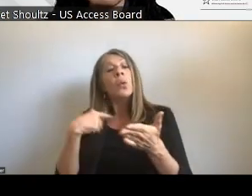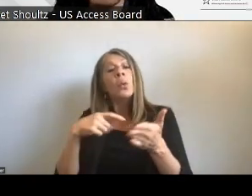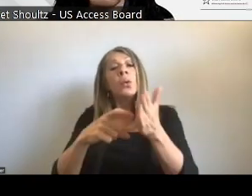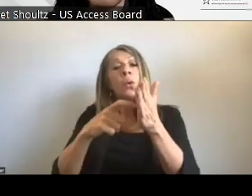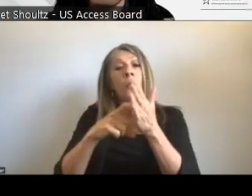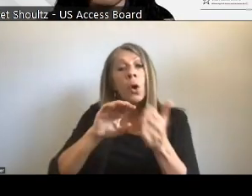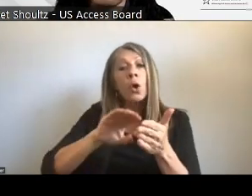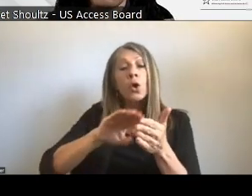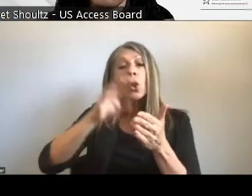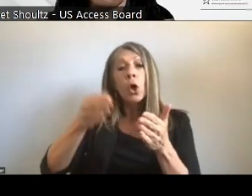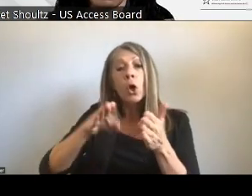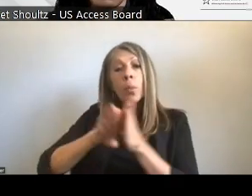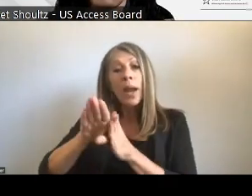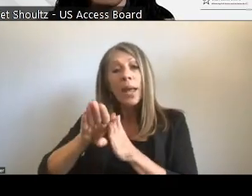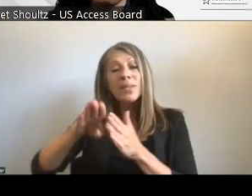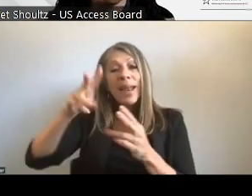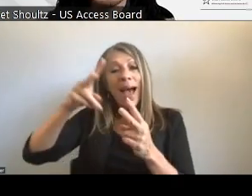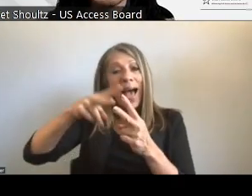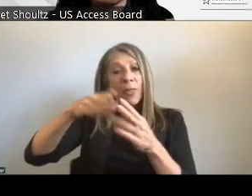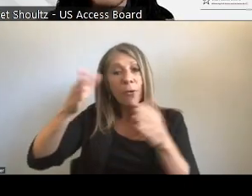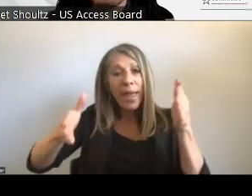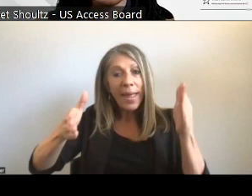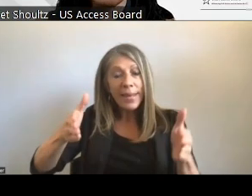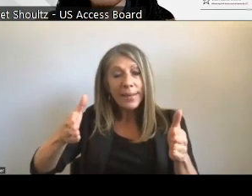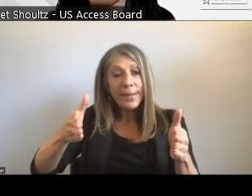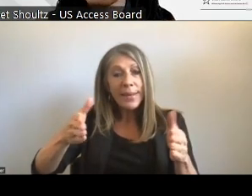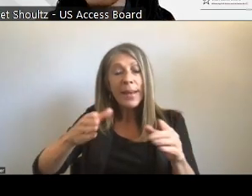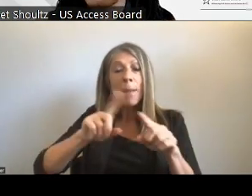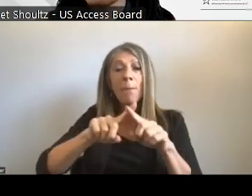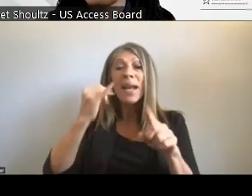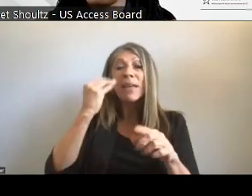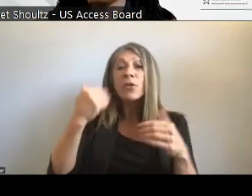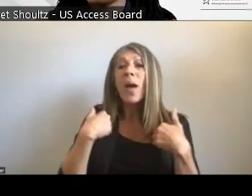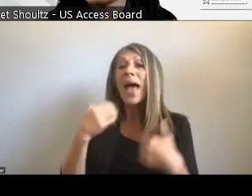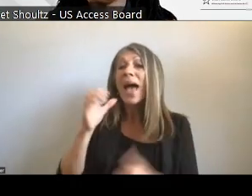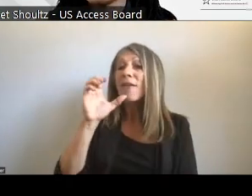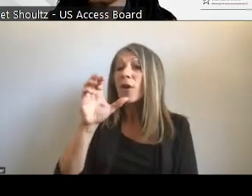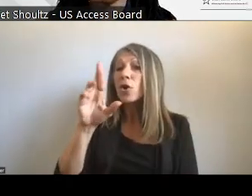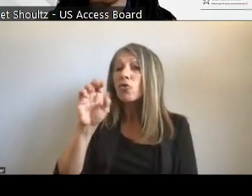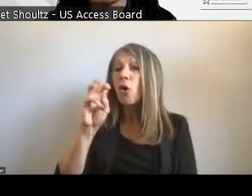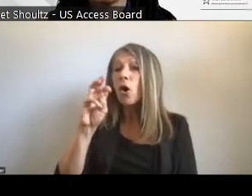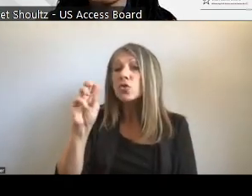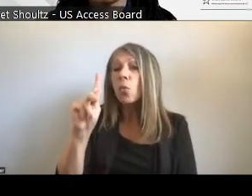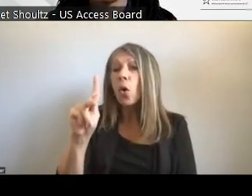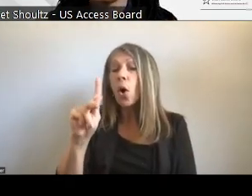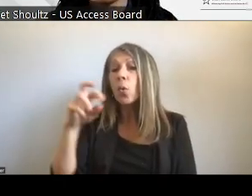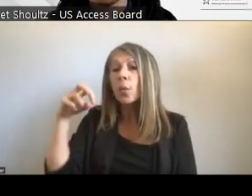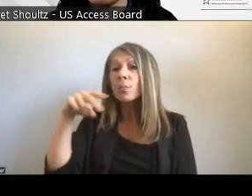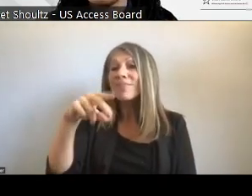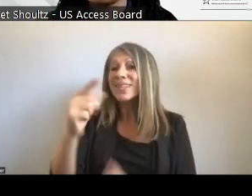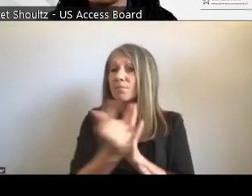at either end of a crosswalk. But if you have a crosswalk where pedestrian Crossing is prohibited,